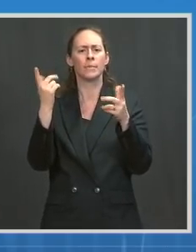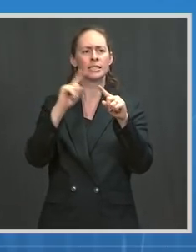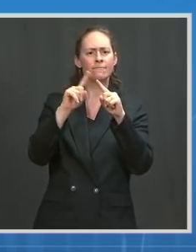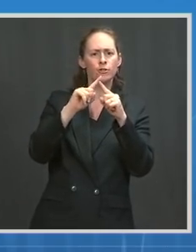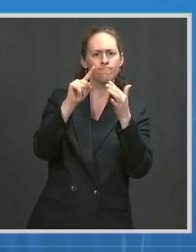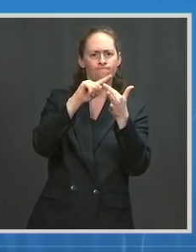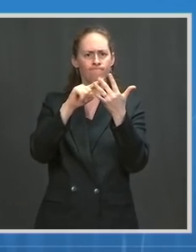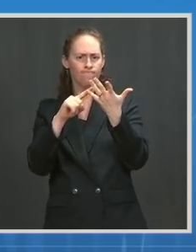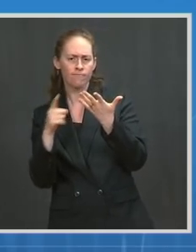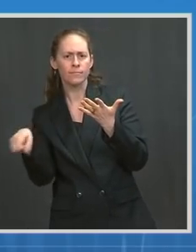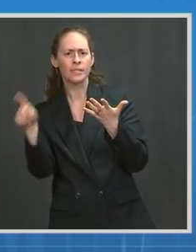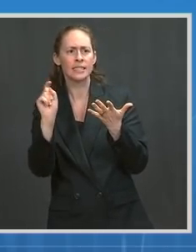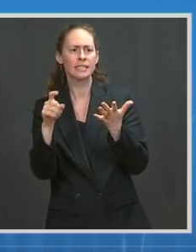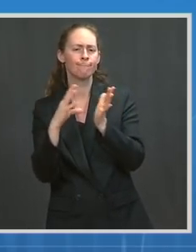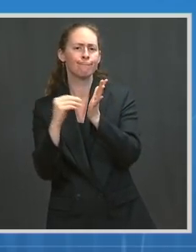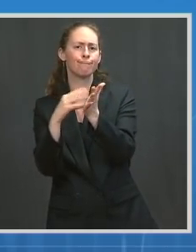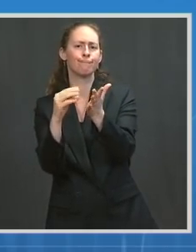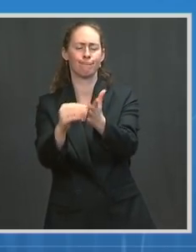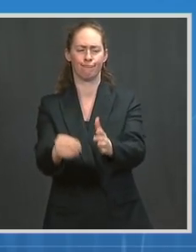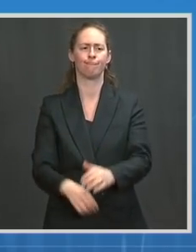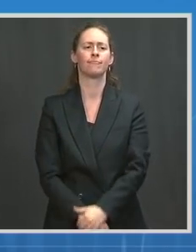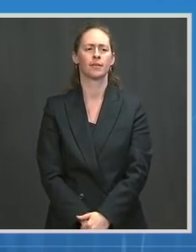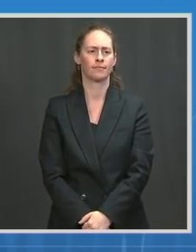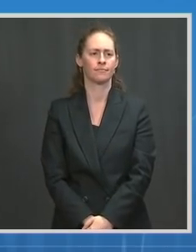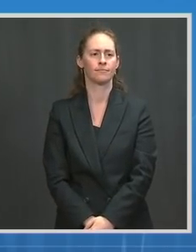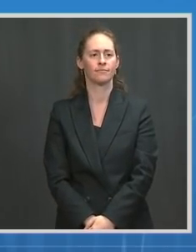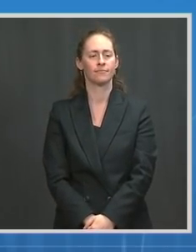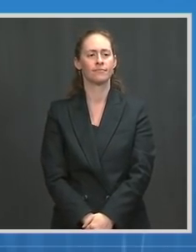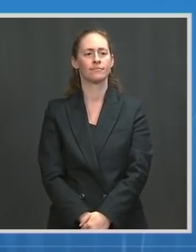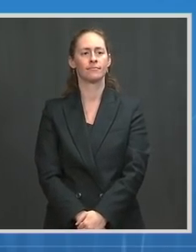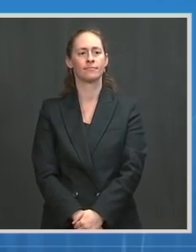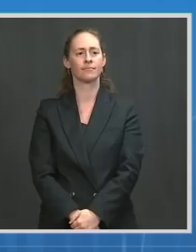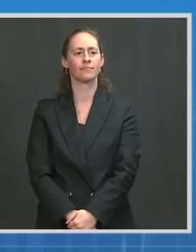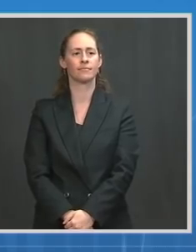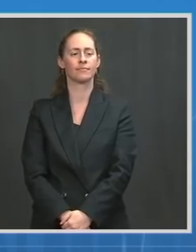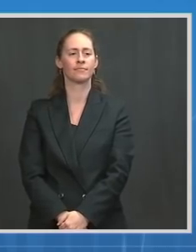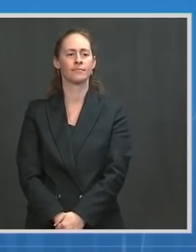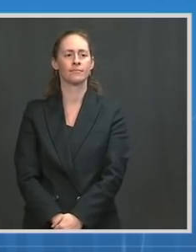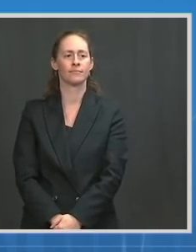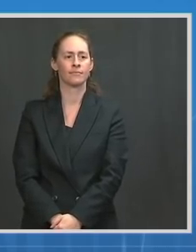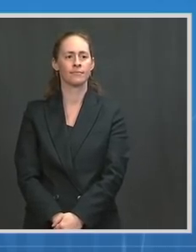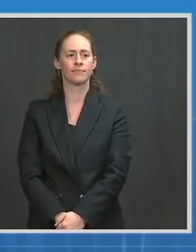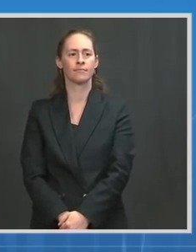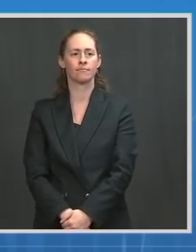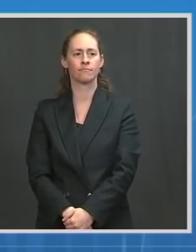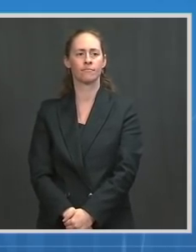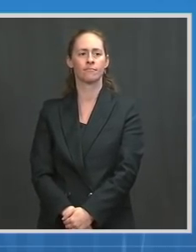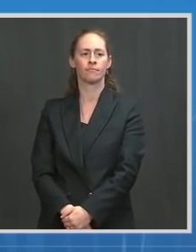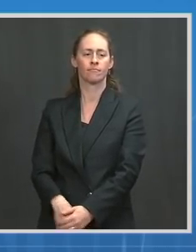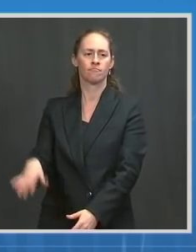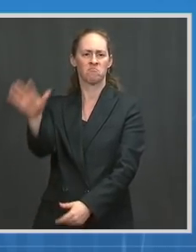$4.4 billion -- will support states and localities, creating tens of thousands of new jobs in communities